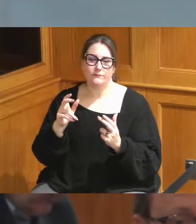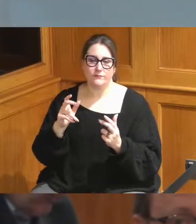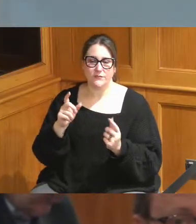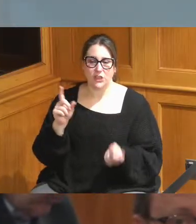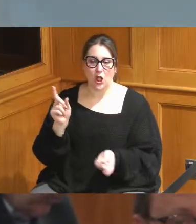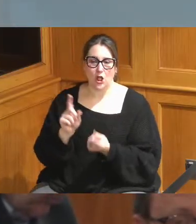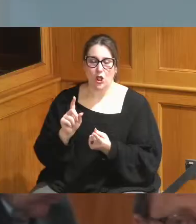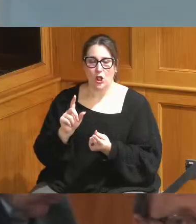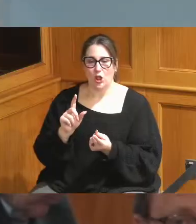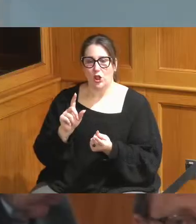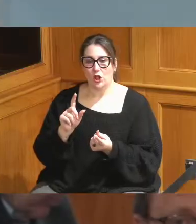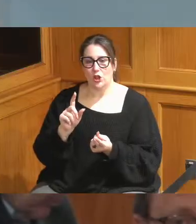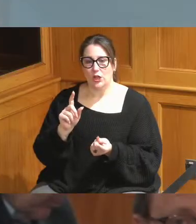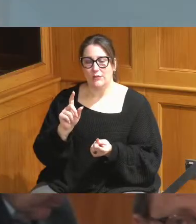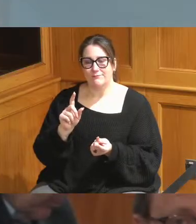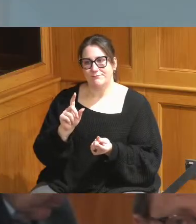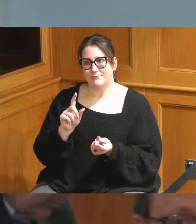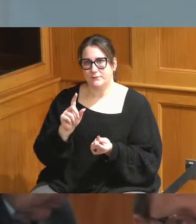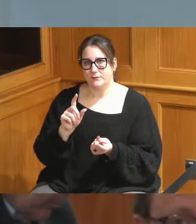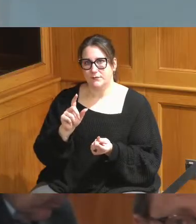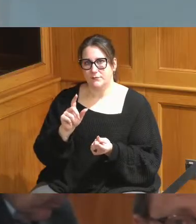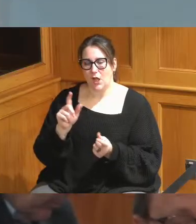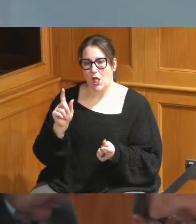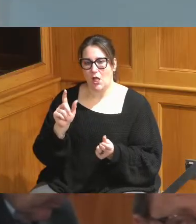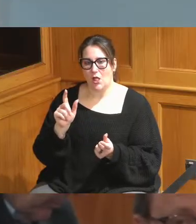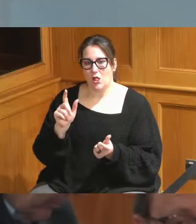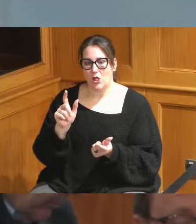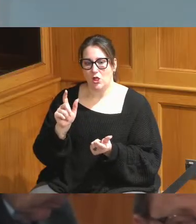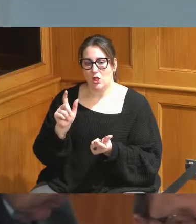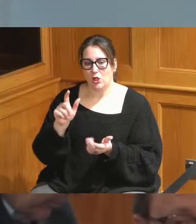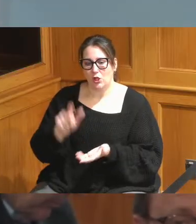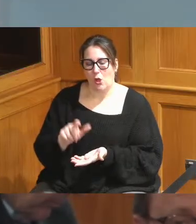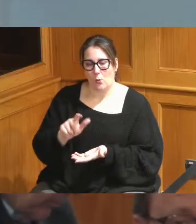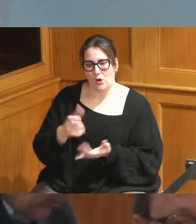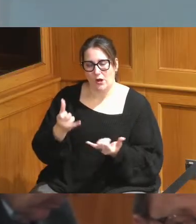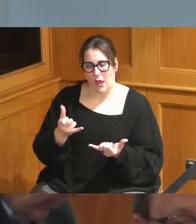is I would say a little bit of a makeup from from previous from the previous the the current and the